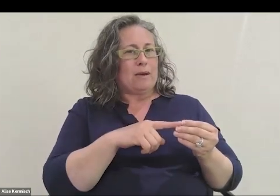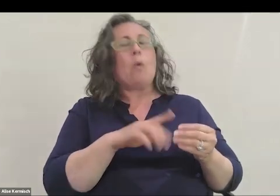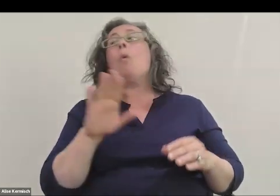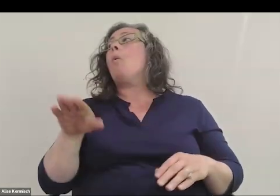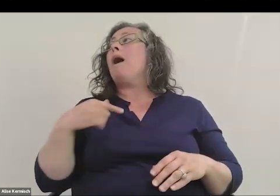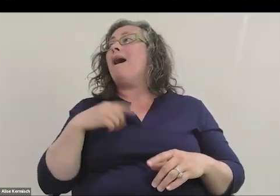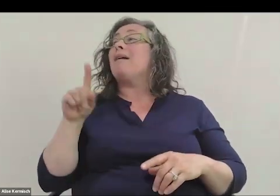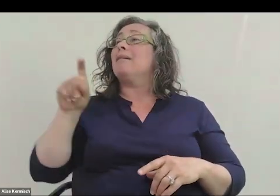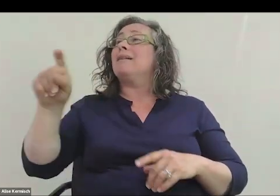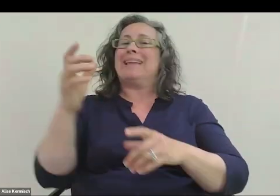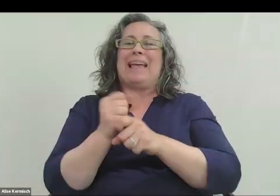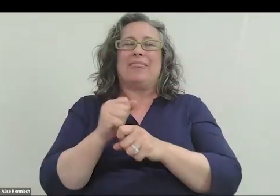Oh, I'll get the book.